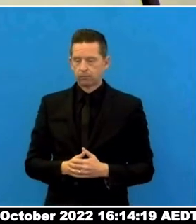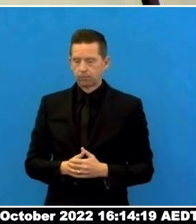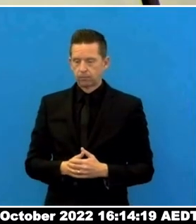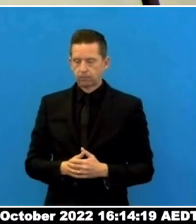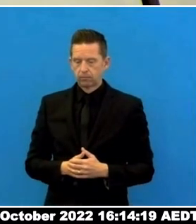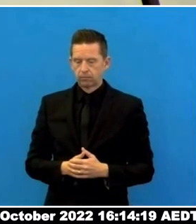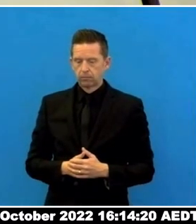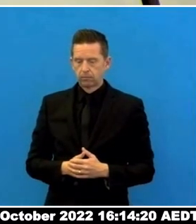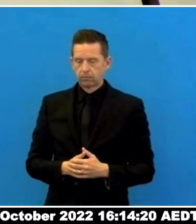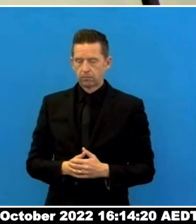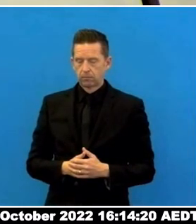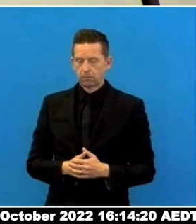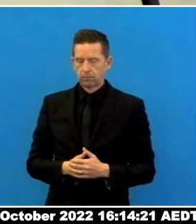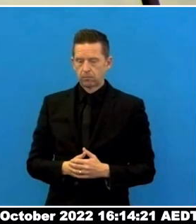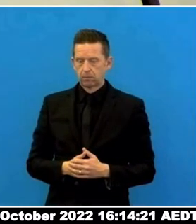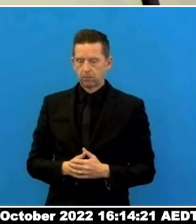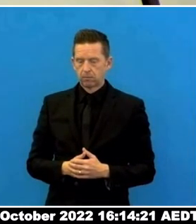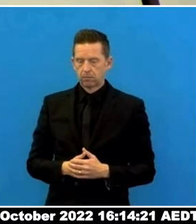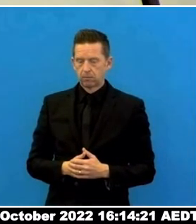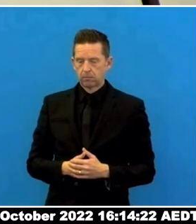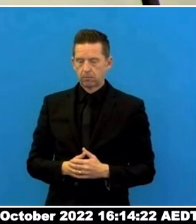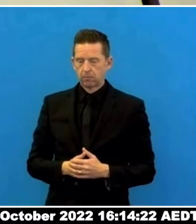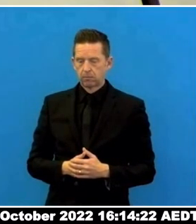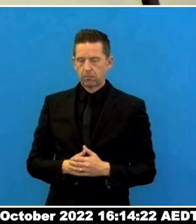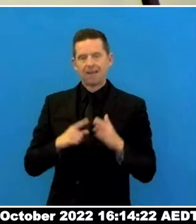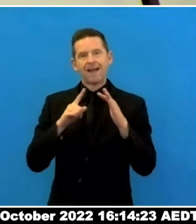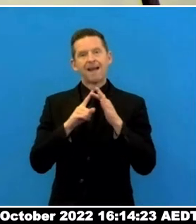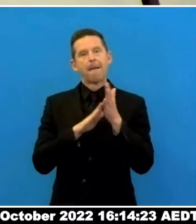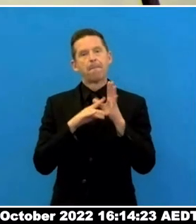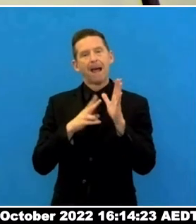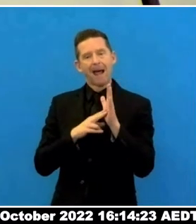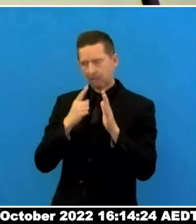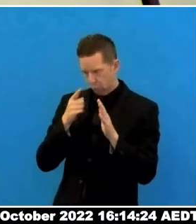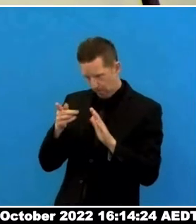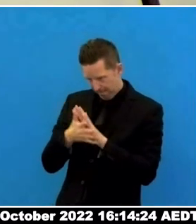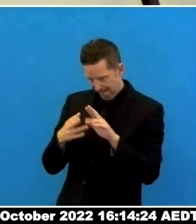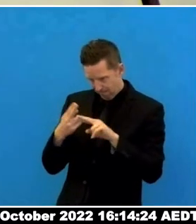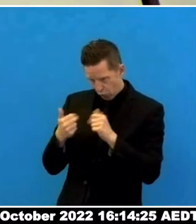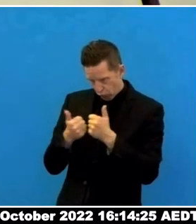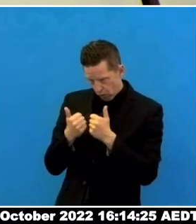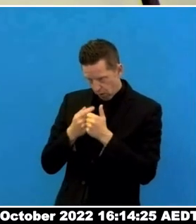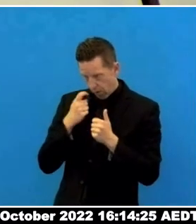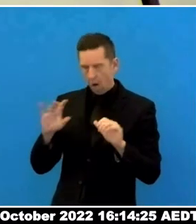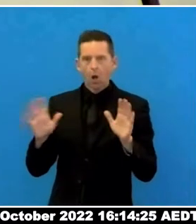You mean for the drugs and alcohol problem or other problems? I'm not talking about the drugs, no, no.